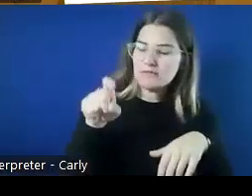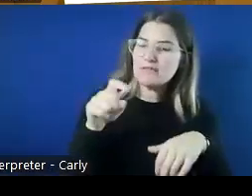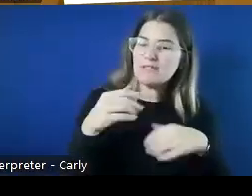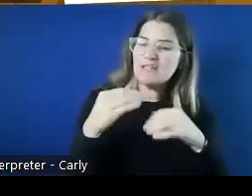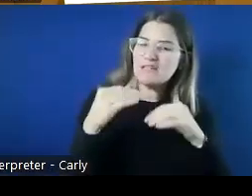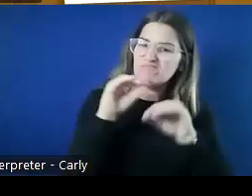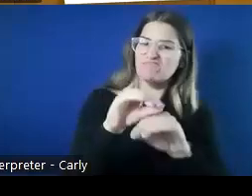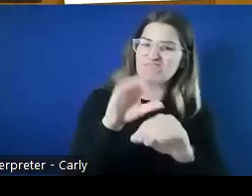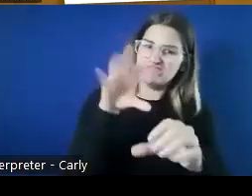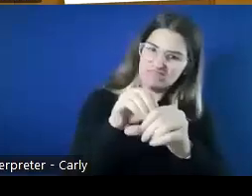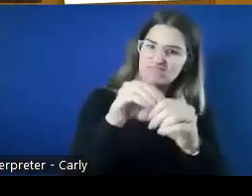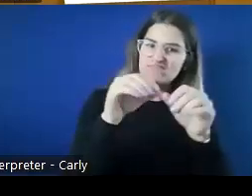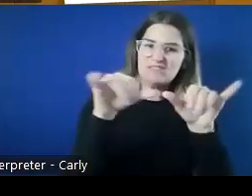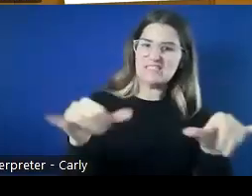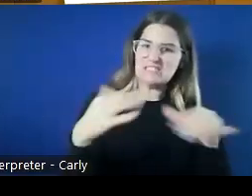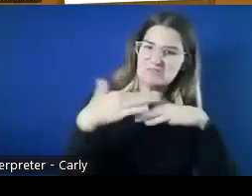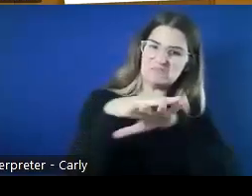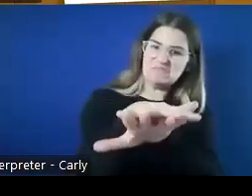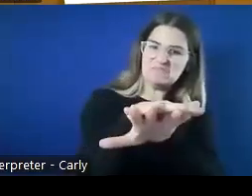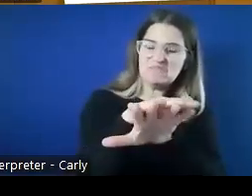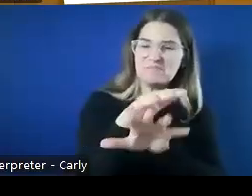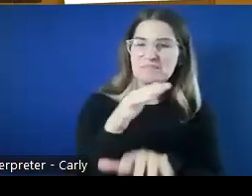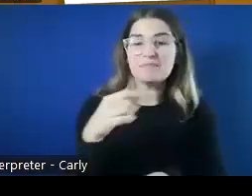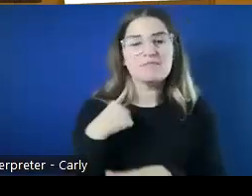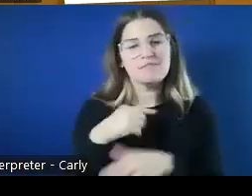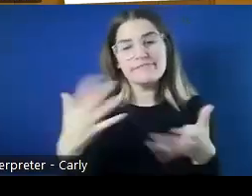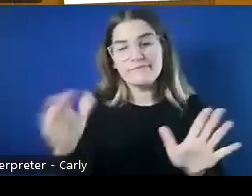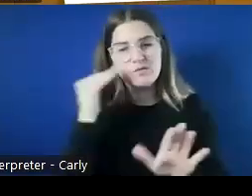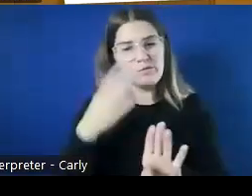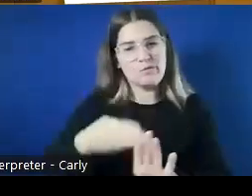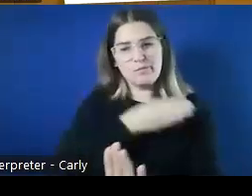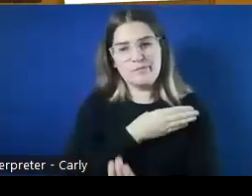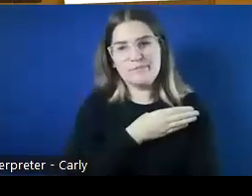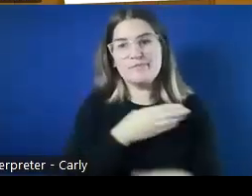system and so I I think that's one of the things that we knew and is really being reinforced for